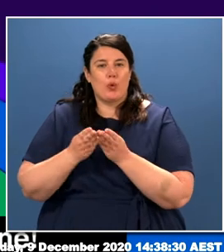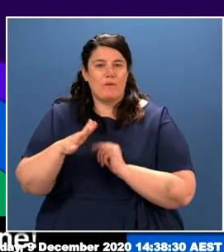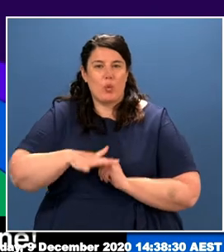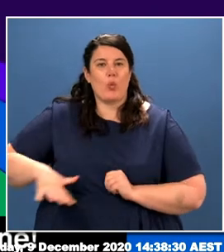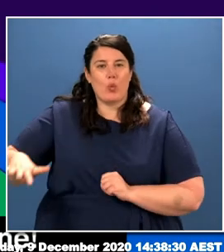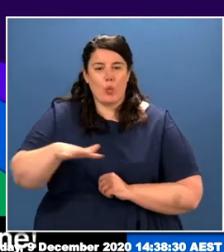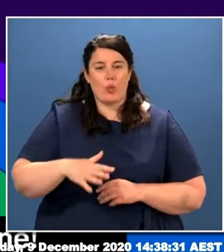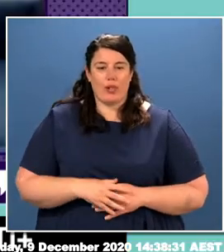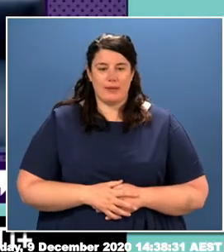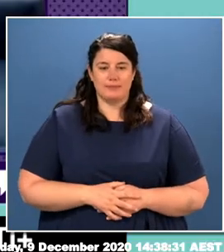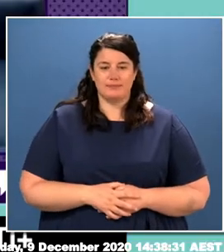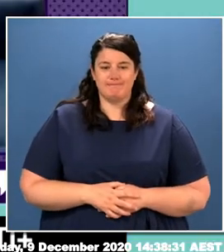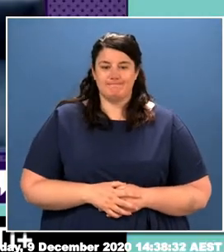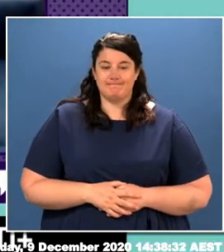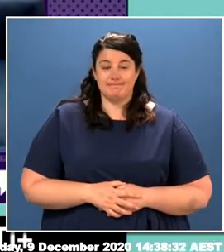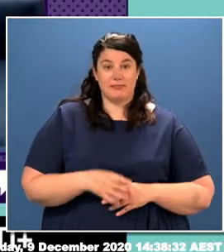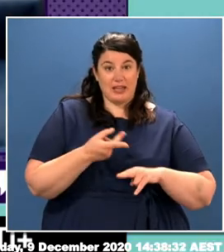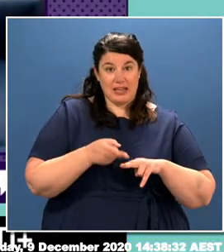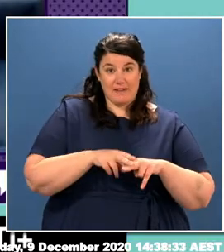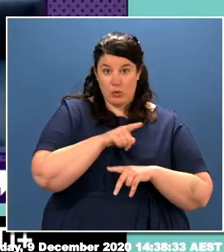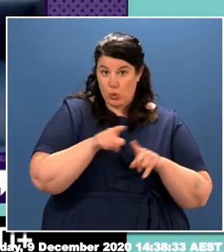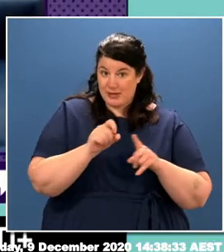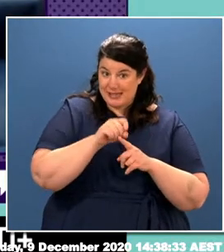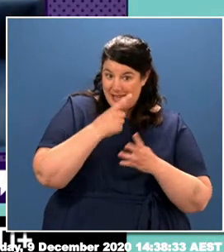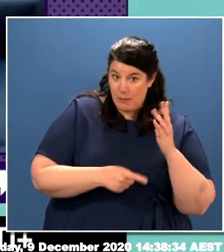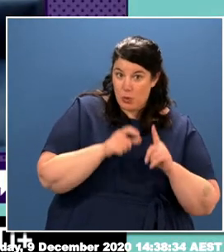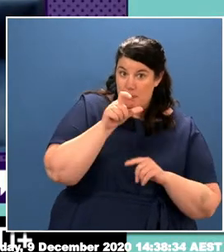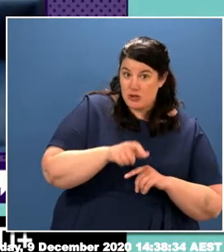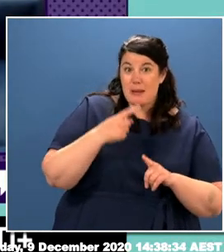When you are a disabled person and you are LGBTI+ you are going